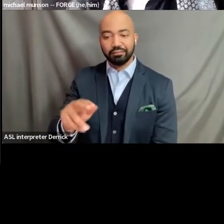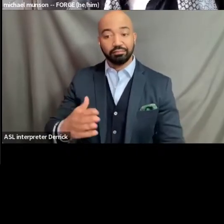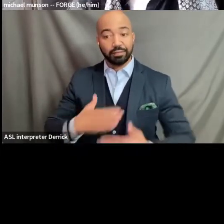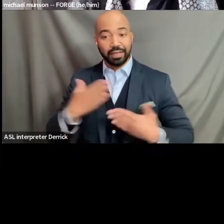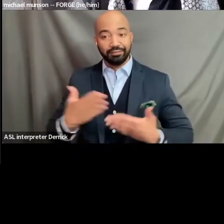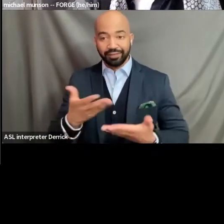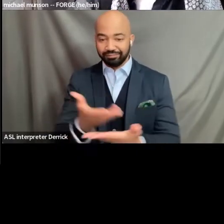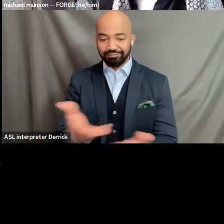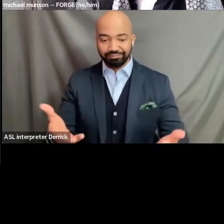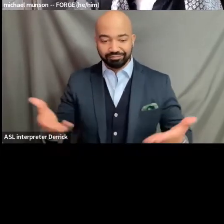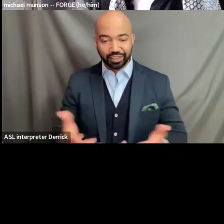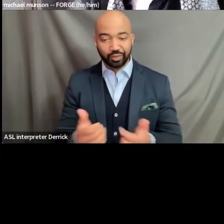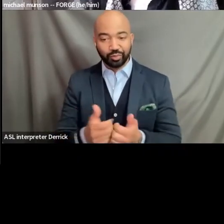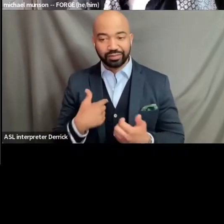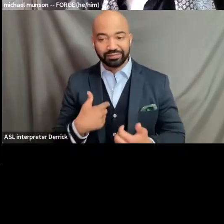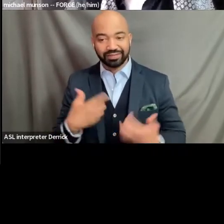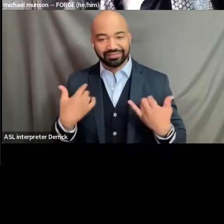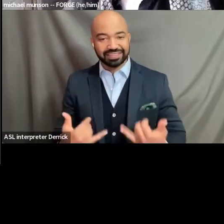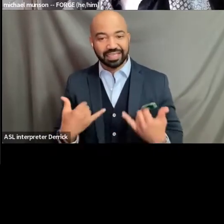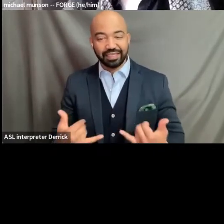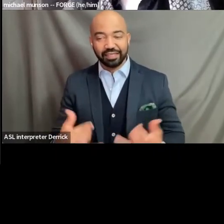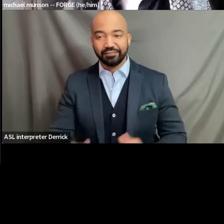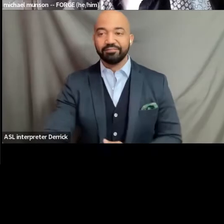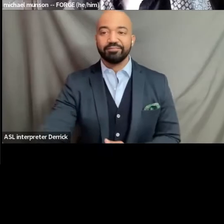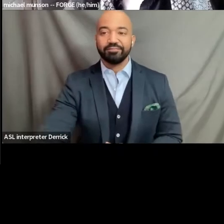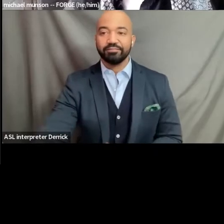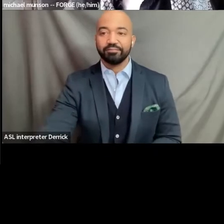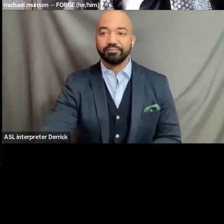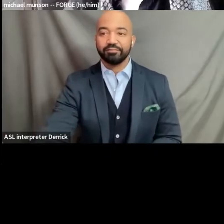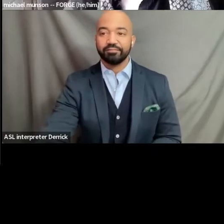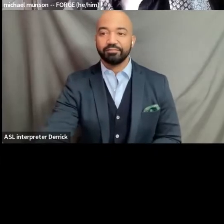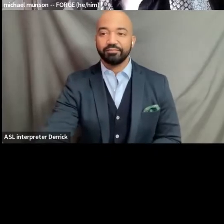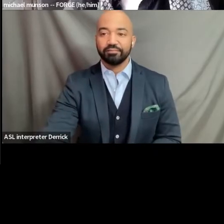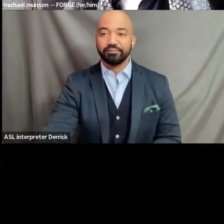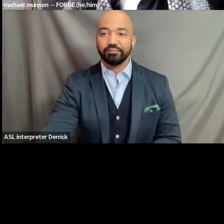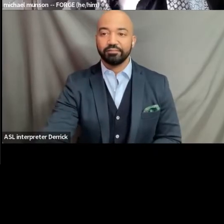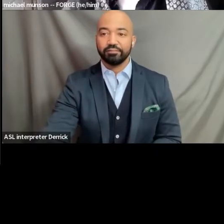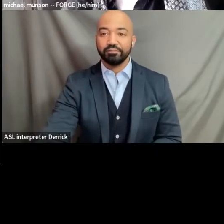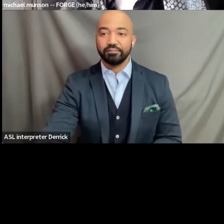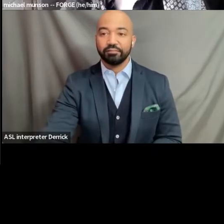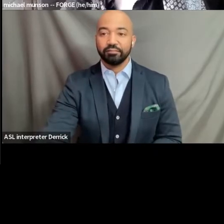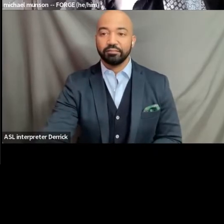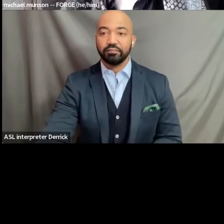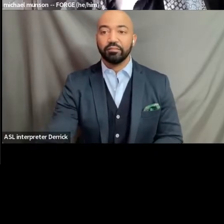on this end of the screen. Where on this end of the screens is also Loree Cook-Daniels,